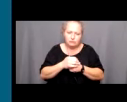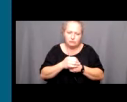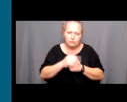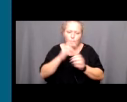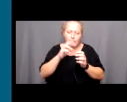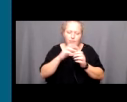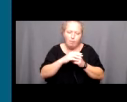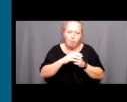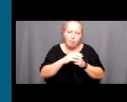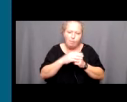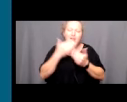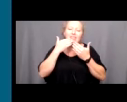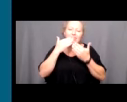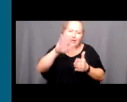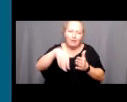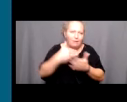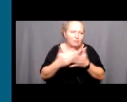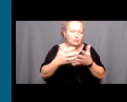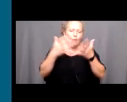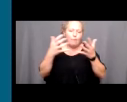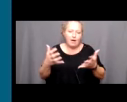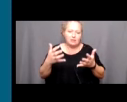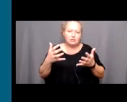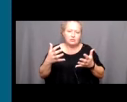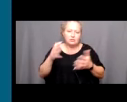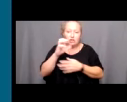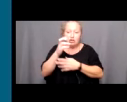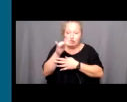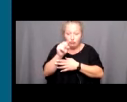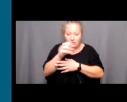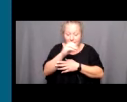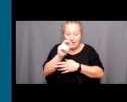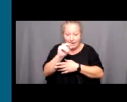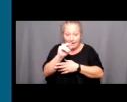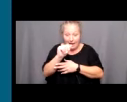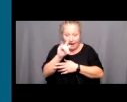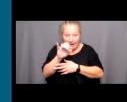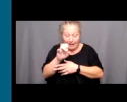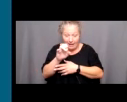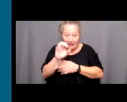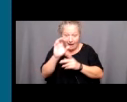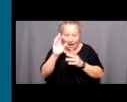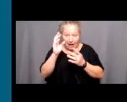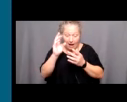Thank you all so much. Kris and Natalie, final recommendations?